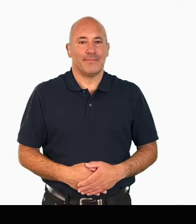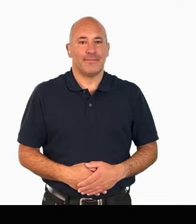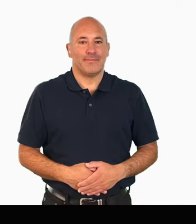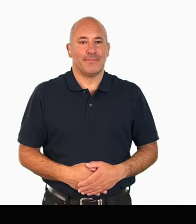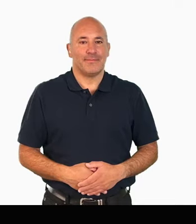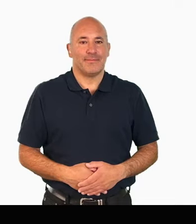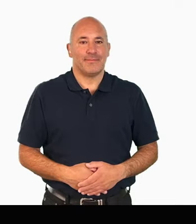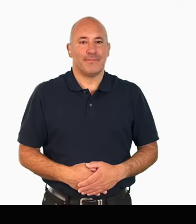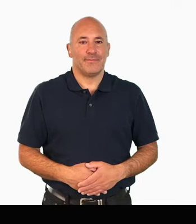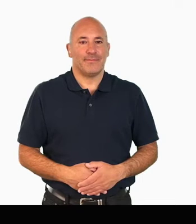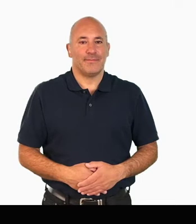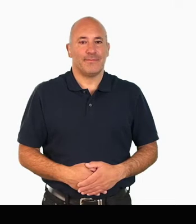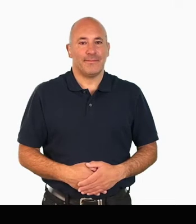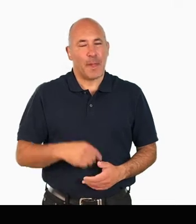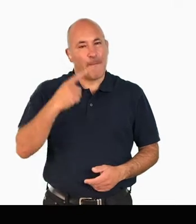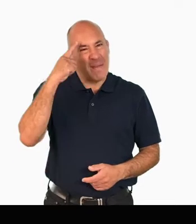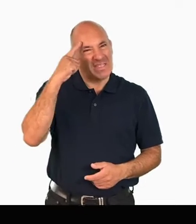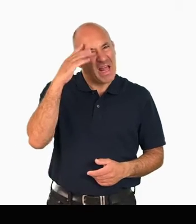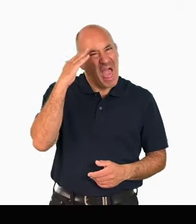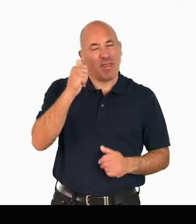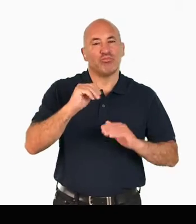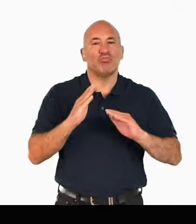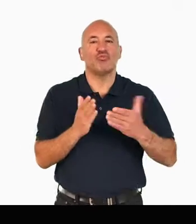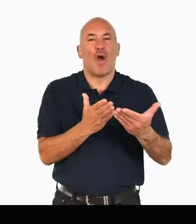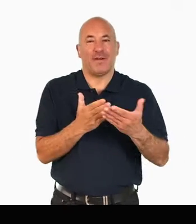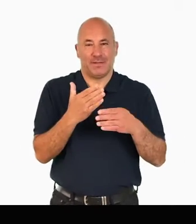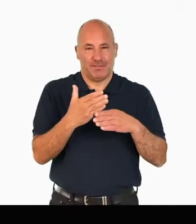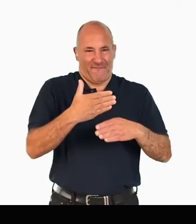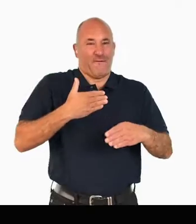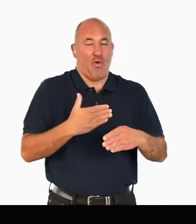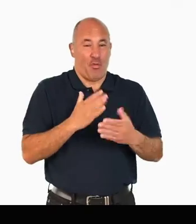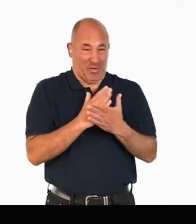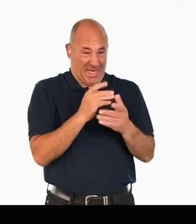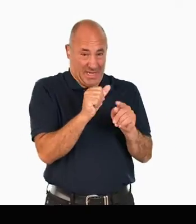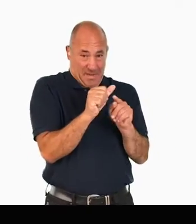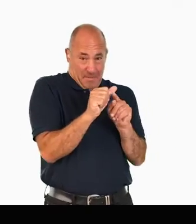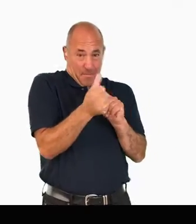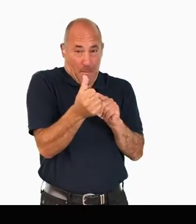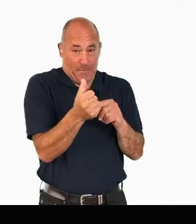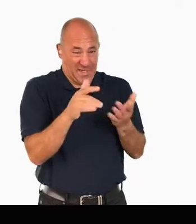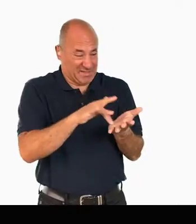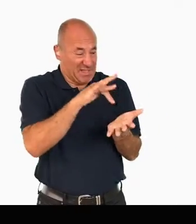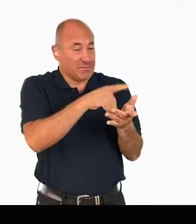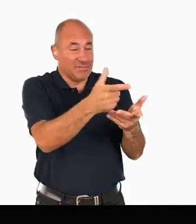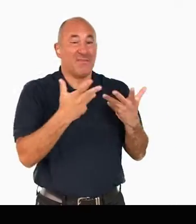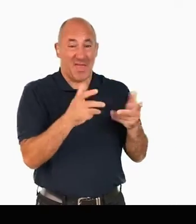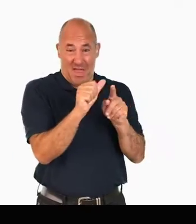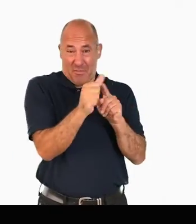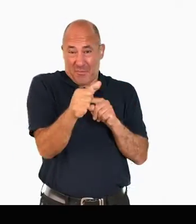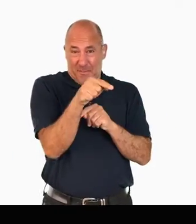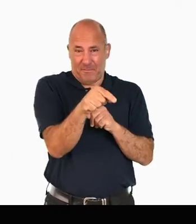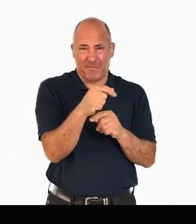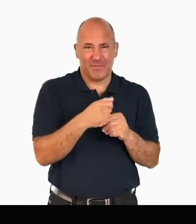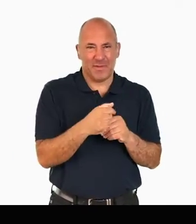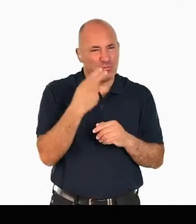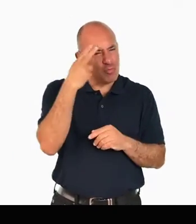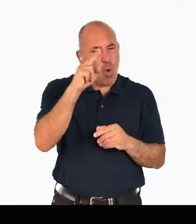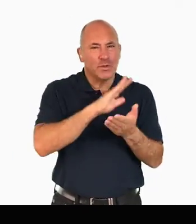The Mental Health Service before, was just adjacent from, where the Centre is now.